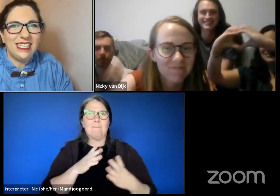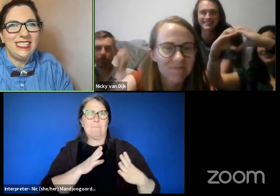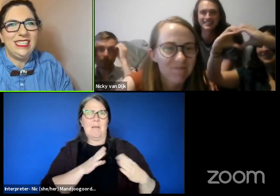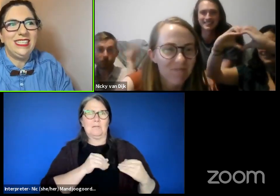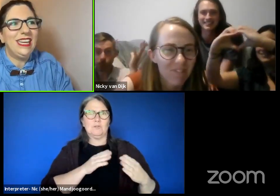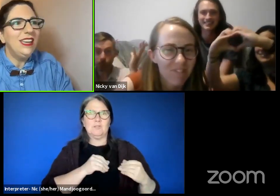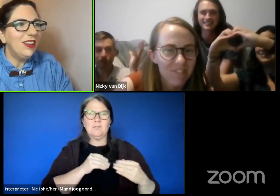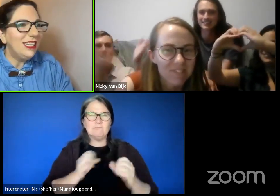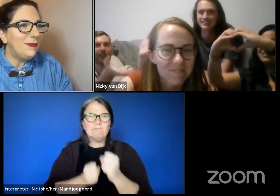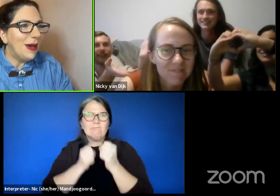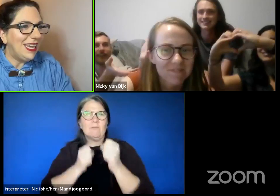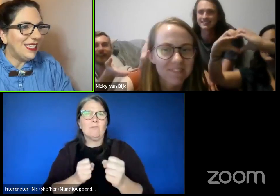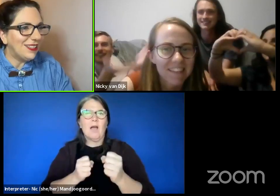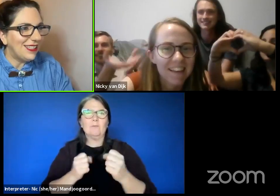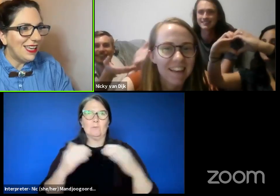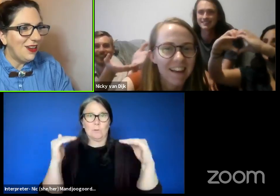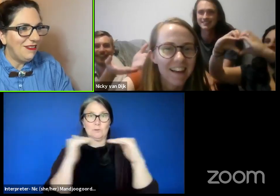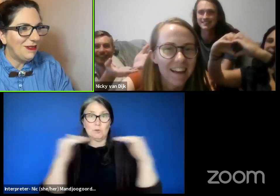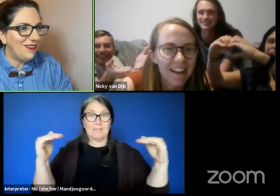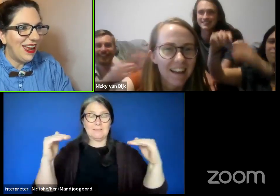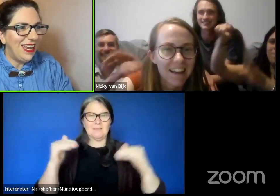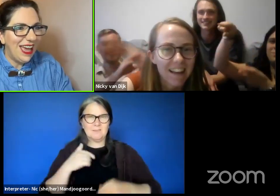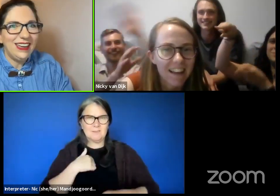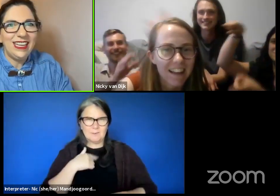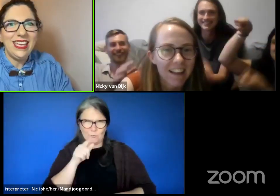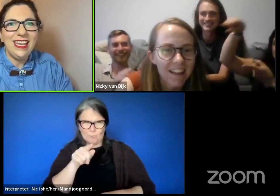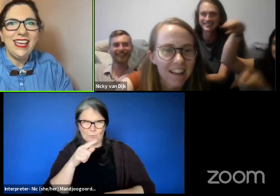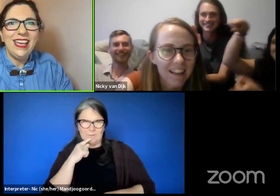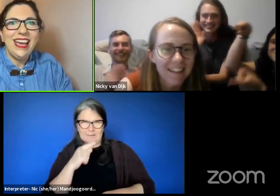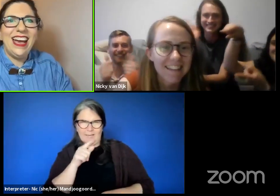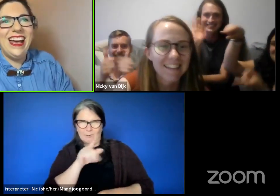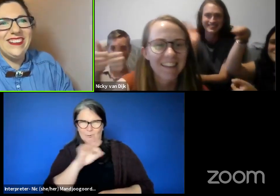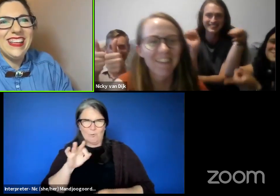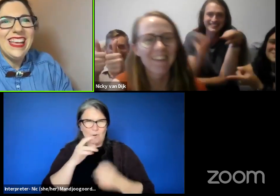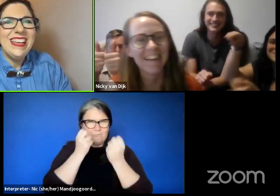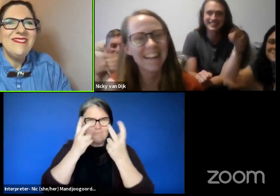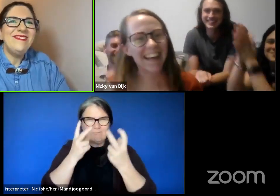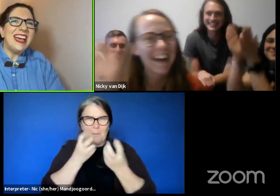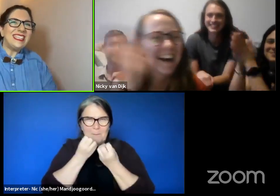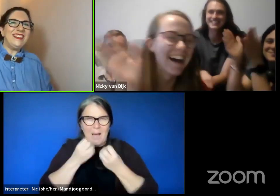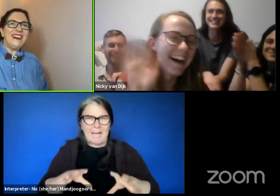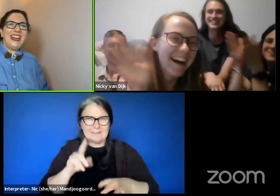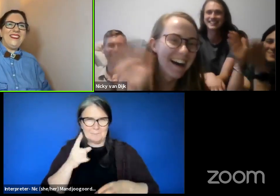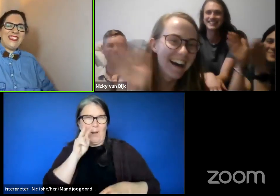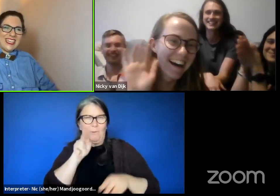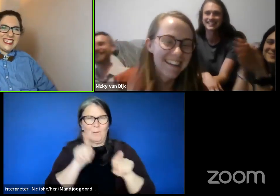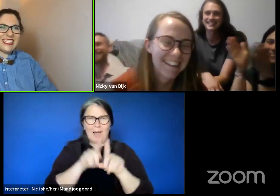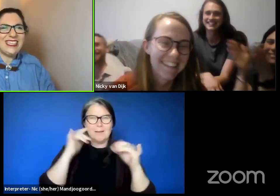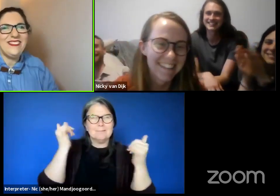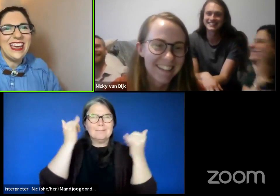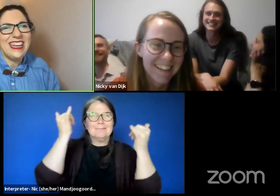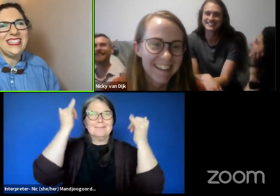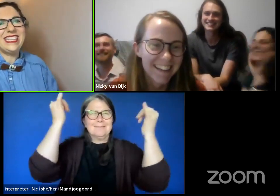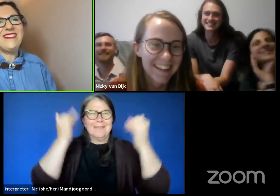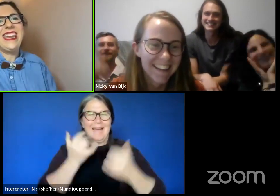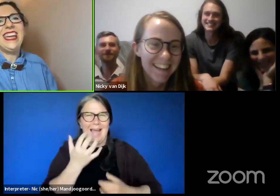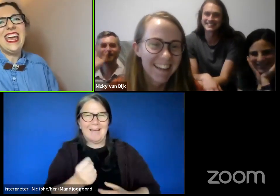organizational mastermind and passionate fighter for justice, not enterprise. rties, it looks like you're having one right now Nikki.